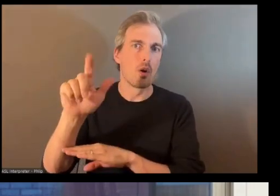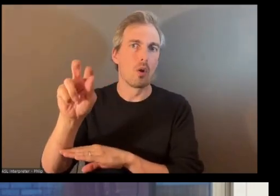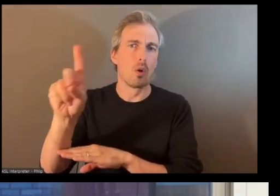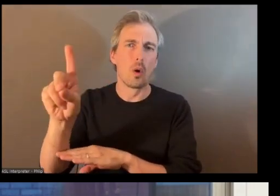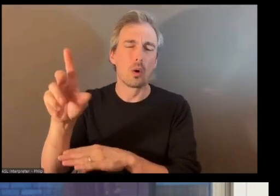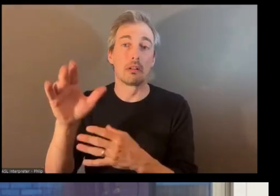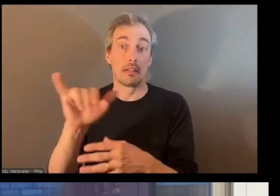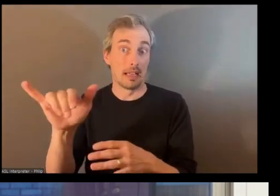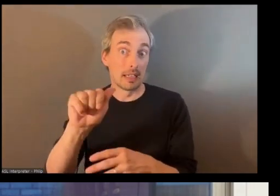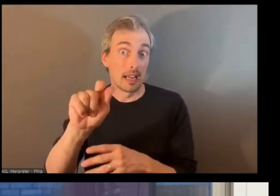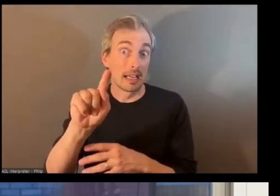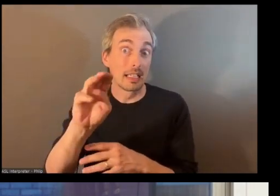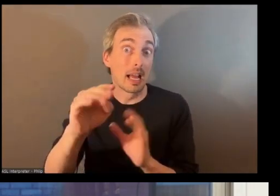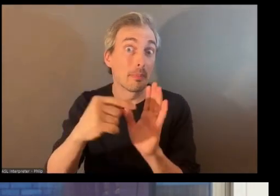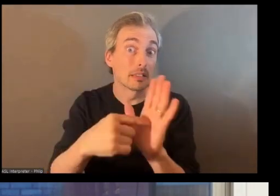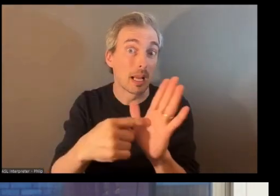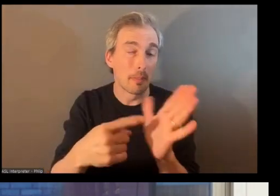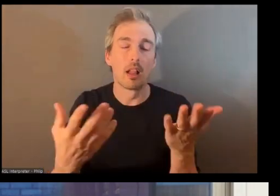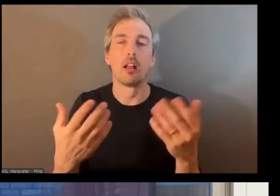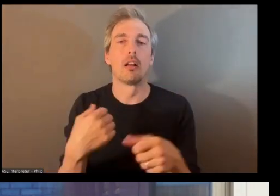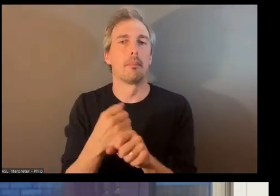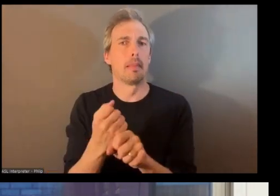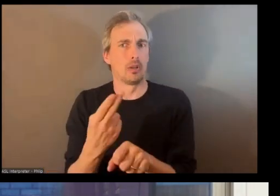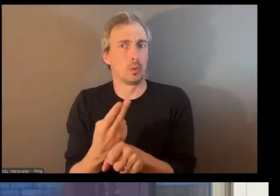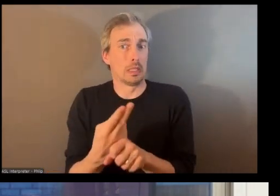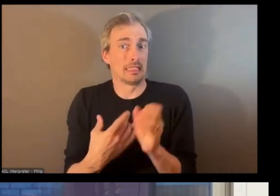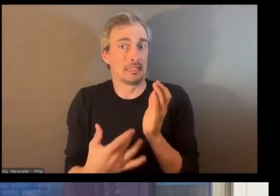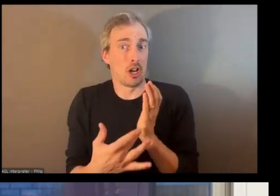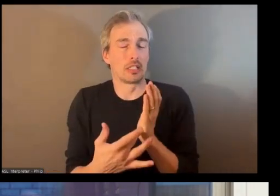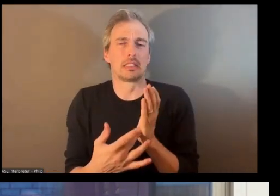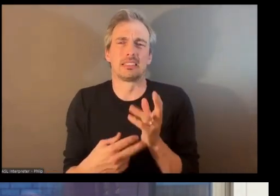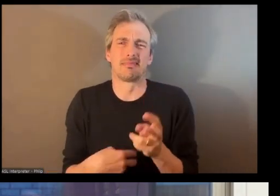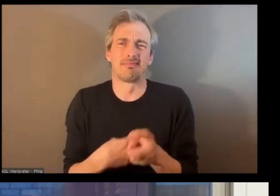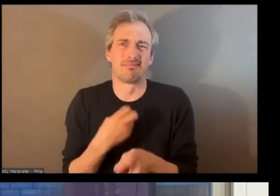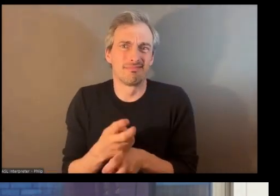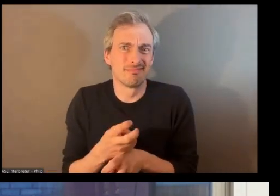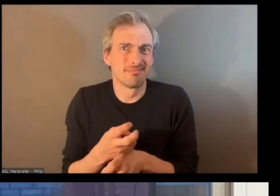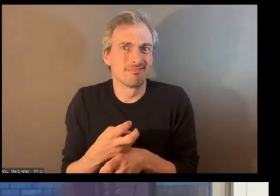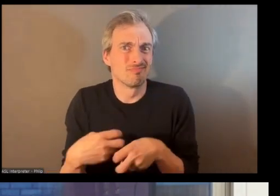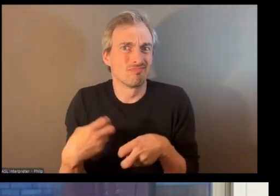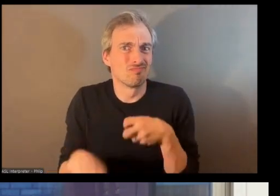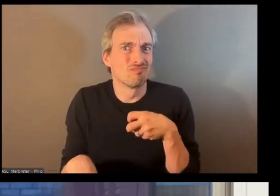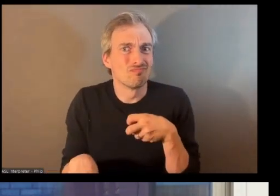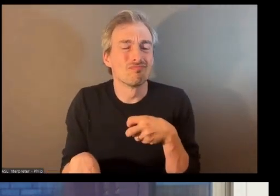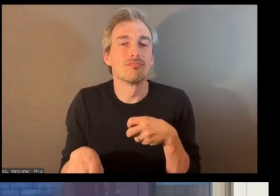And I'm gonna talk about the apps that scan text. The text recognition software.